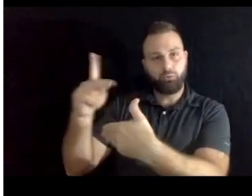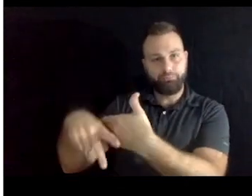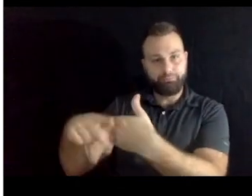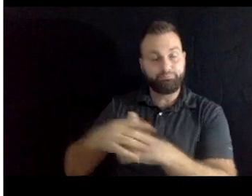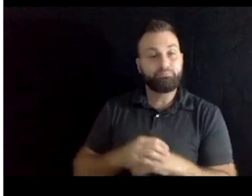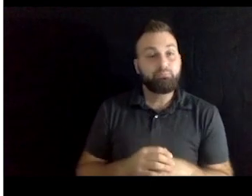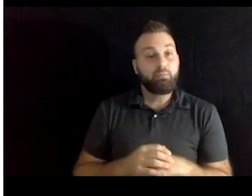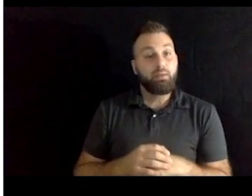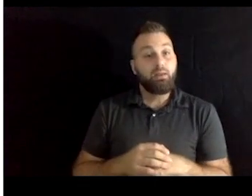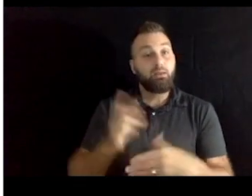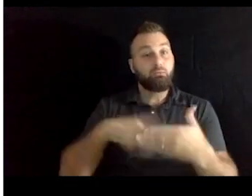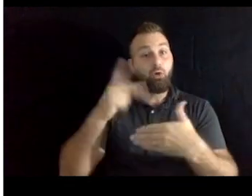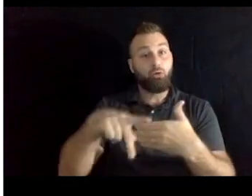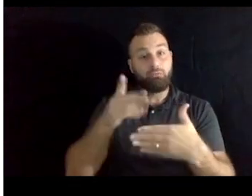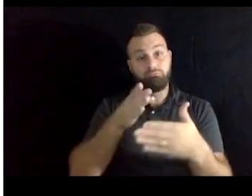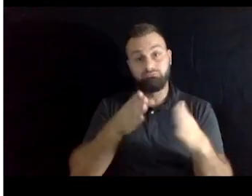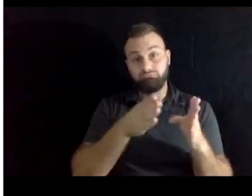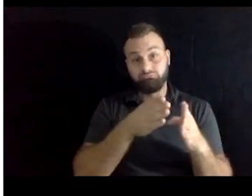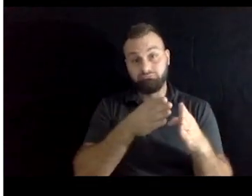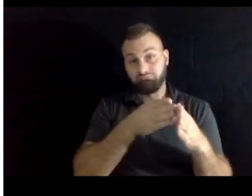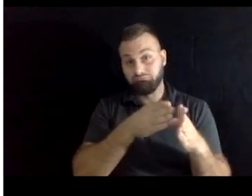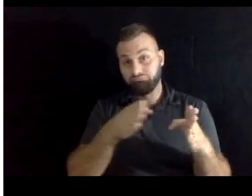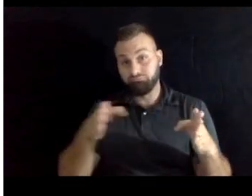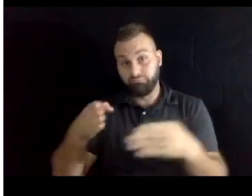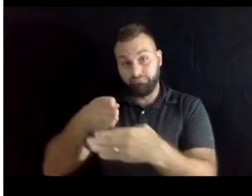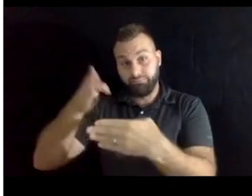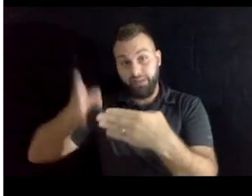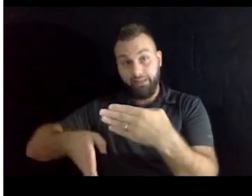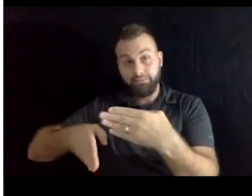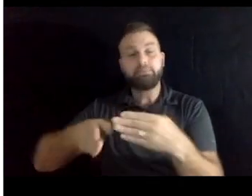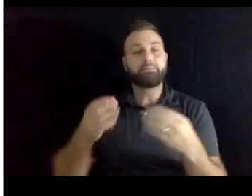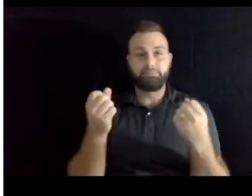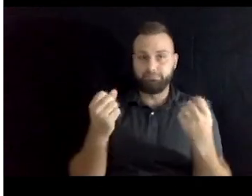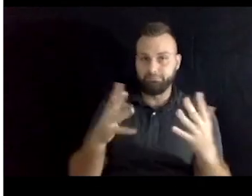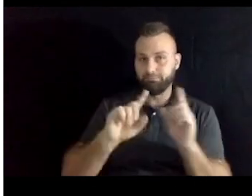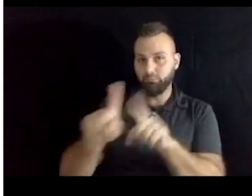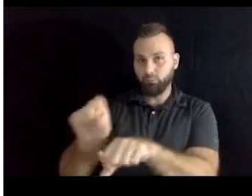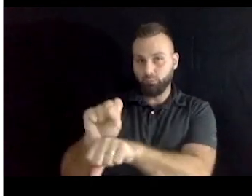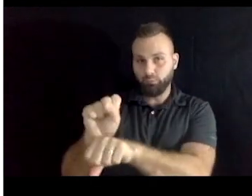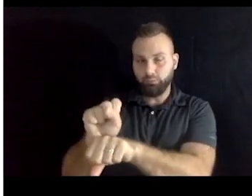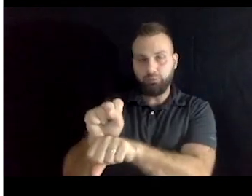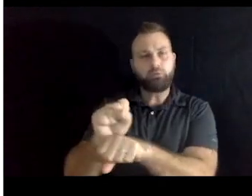number of them have gone back to work well. Is it because the program was truly